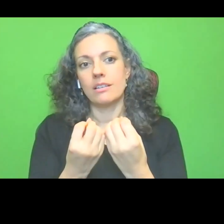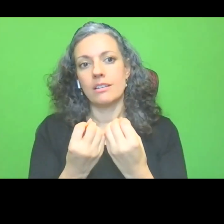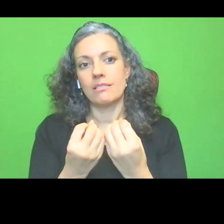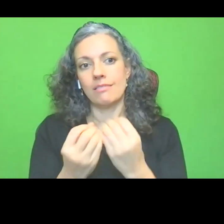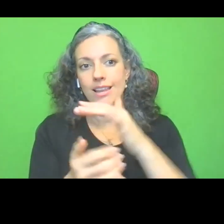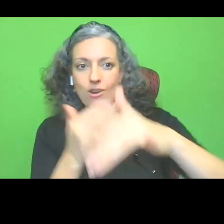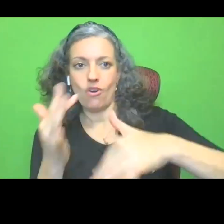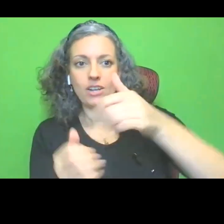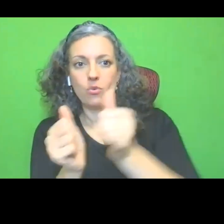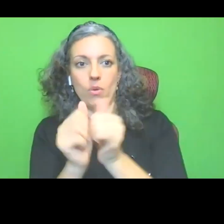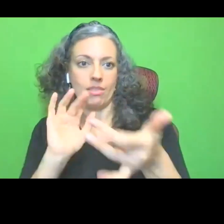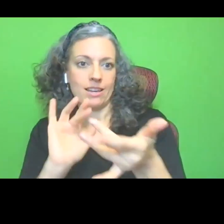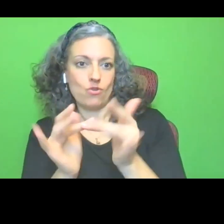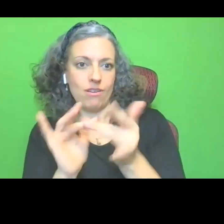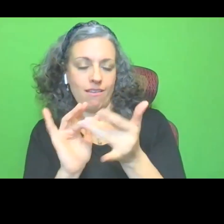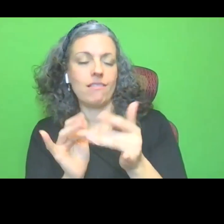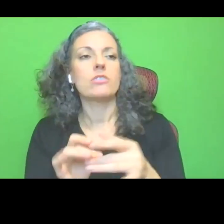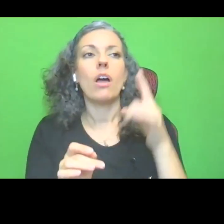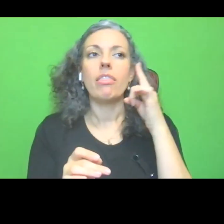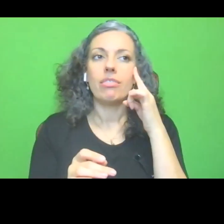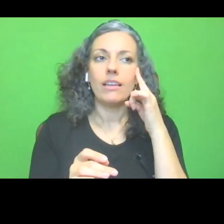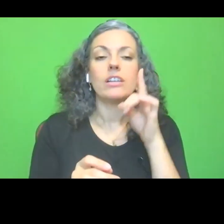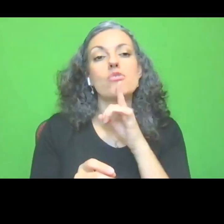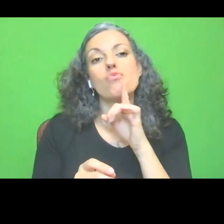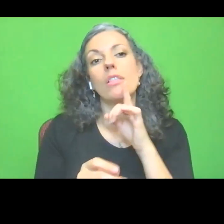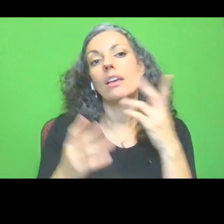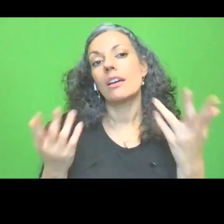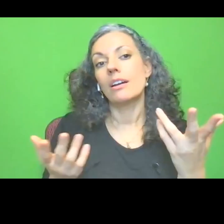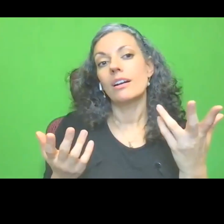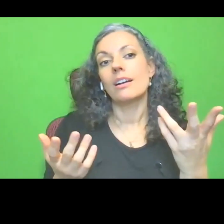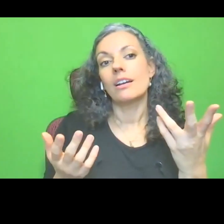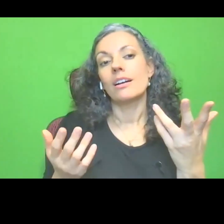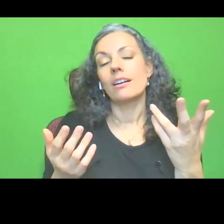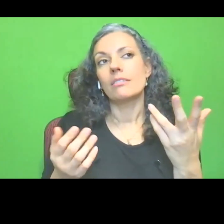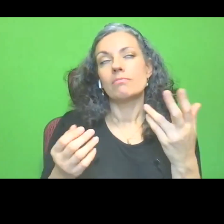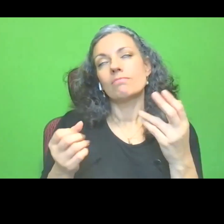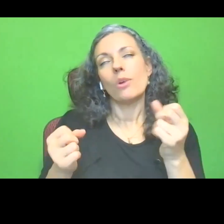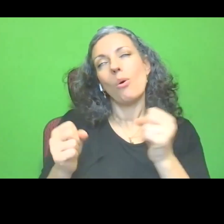I think when you look at it, that becomes super maybe pie in the sky and aspirational, but if we are talking about